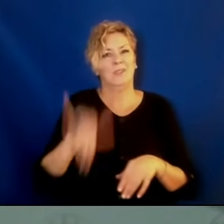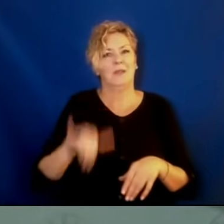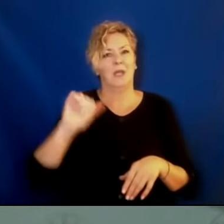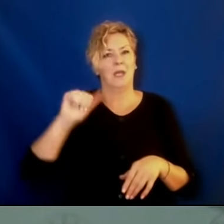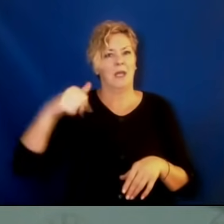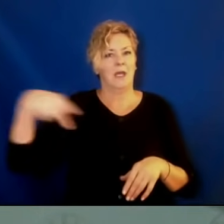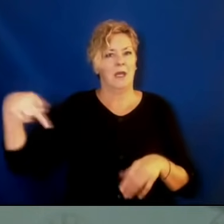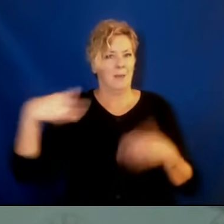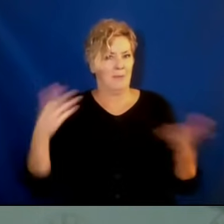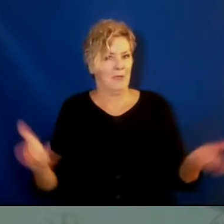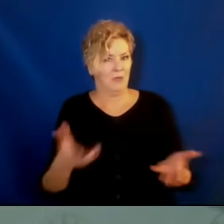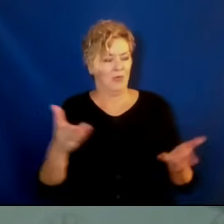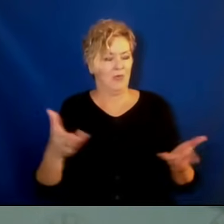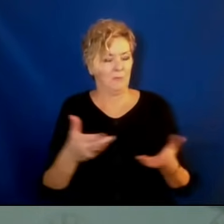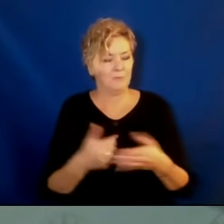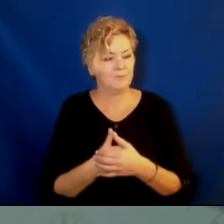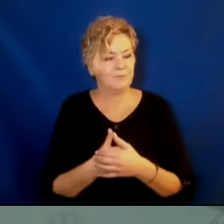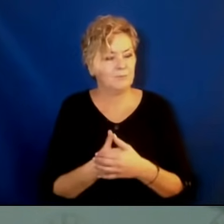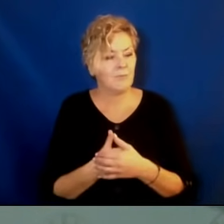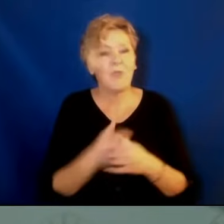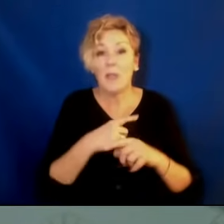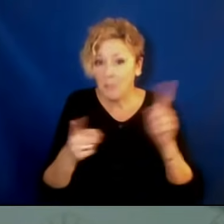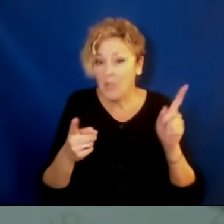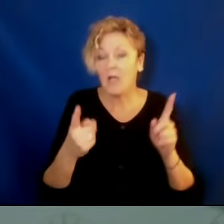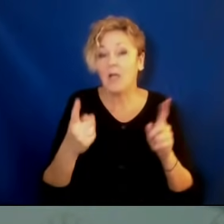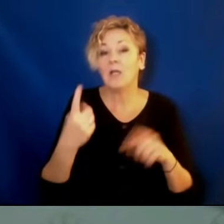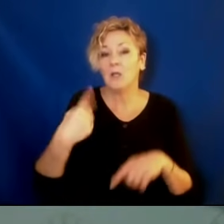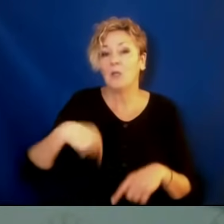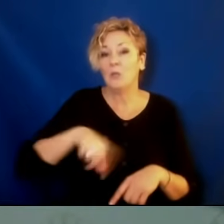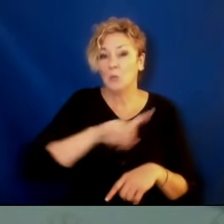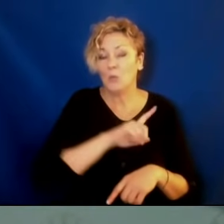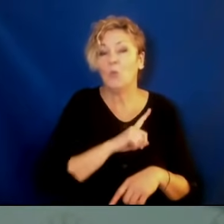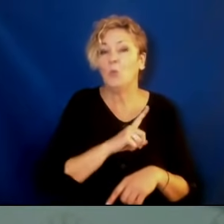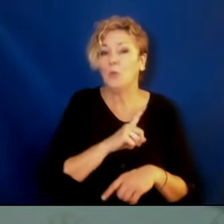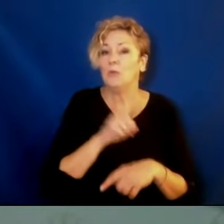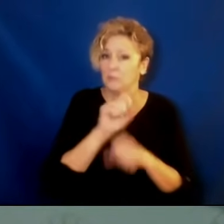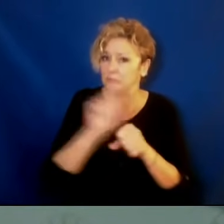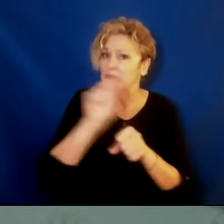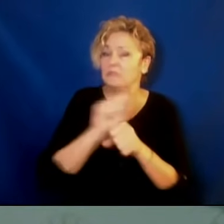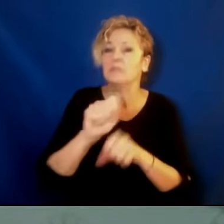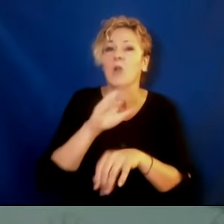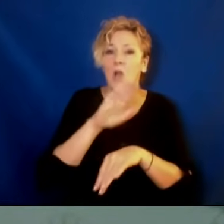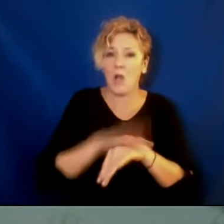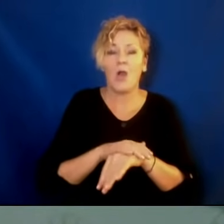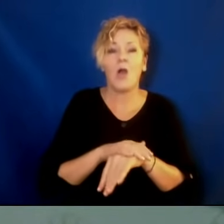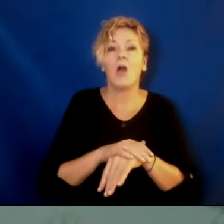testing is necessary, we wash our hands and we were mass, all of these things are basic things